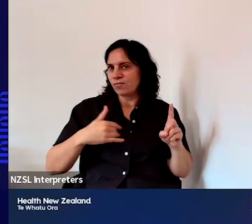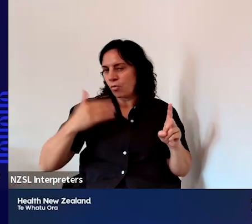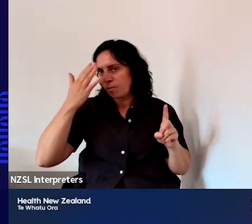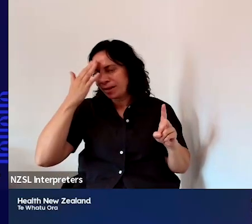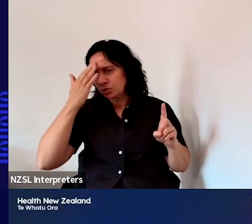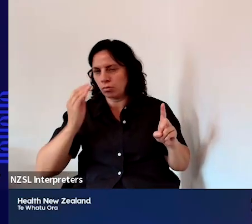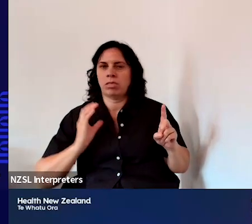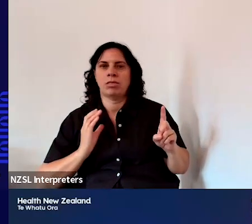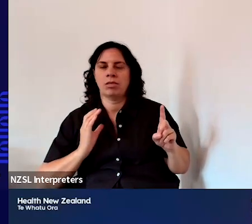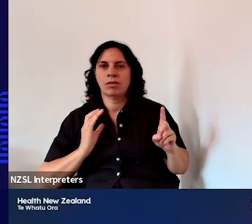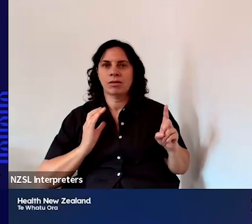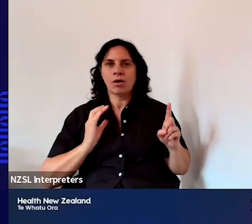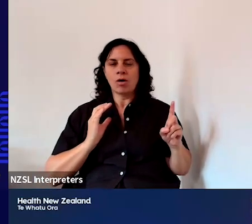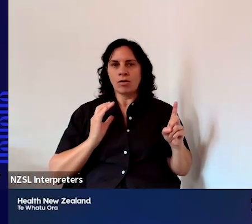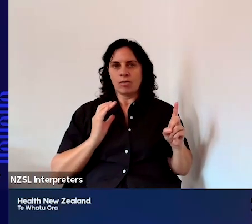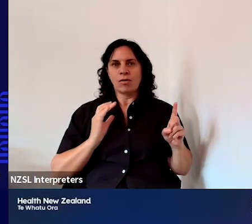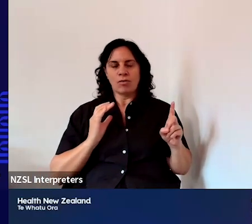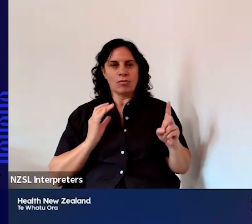and service use means that we would really like to know